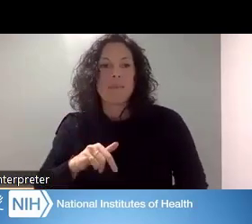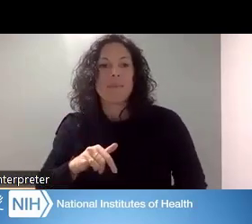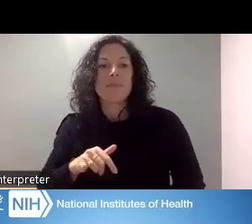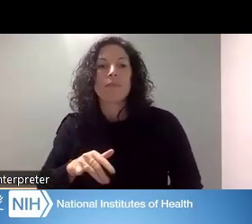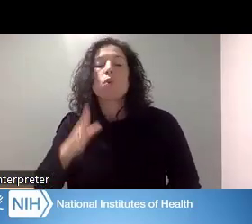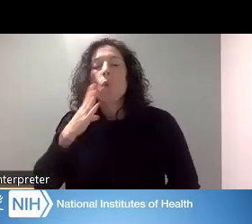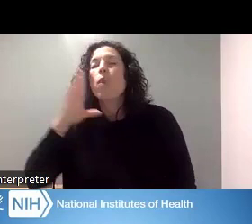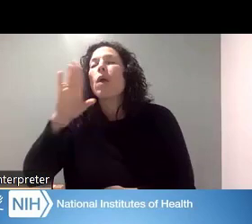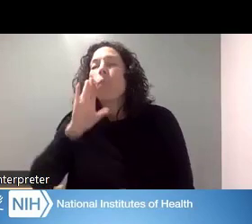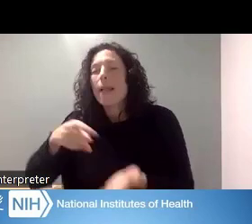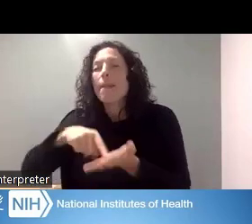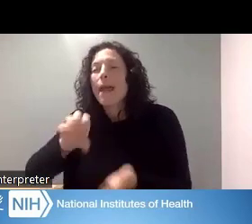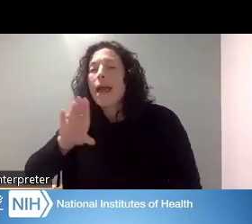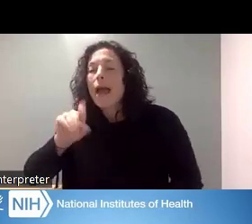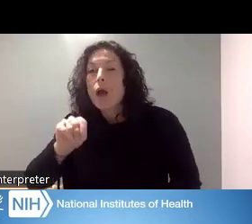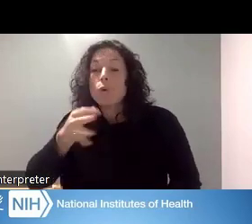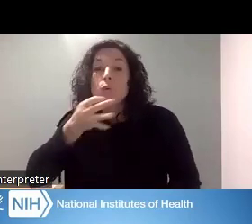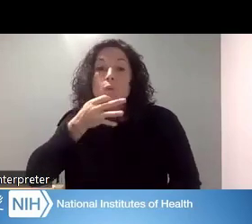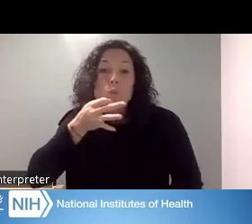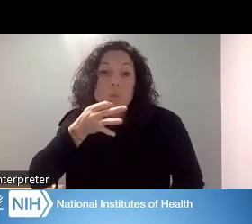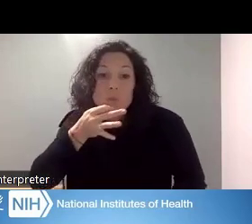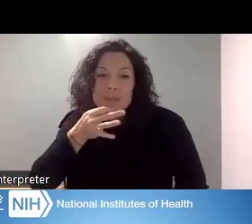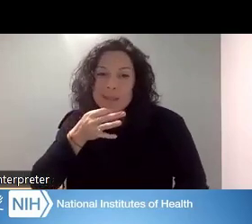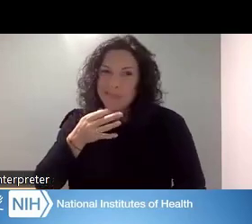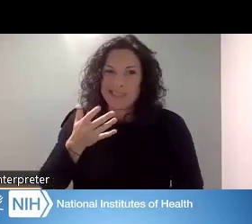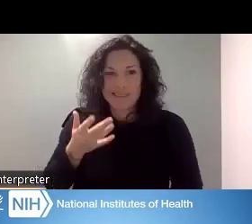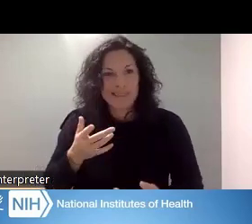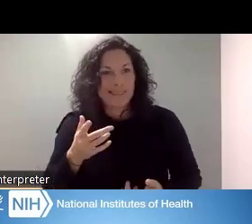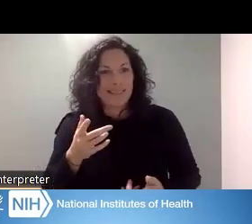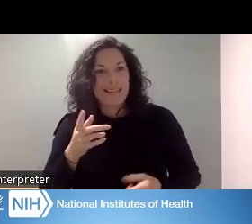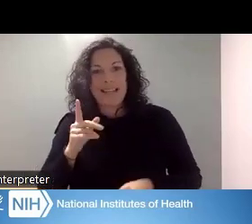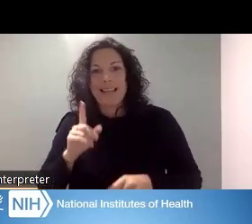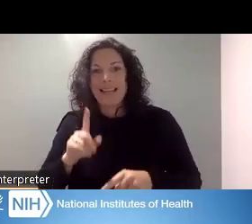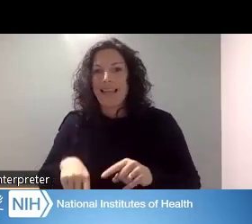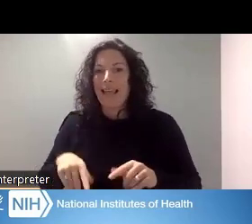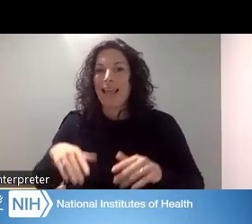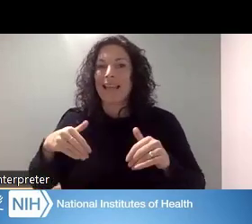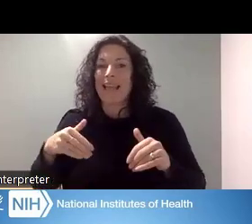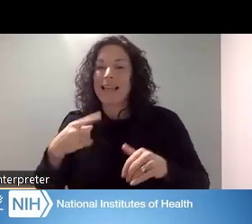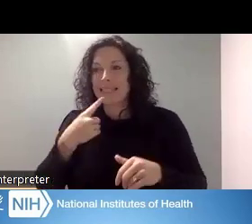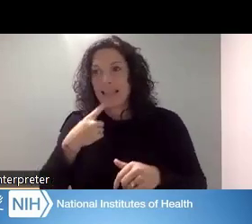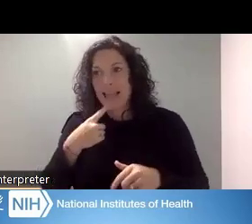They will be paid out shortly, but they can't be classified as an expenditure. That's when you have the opportunity